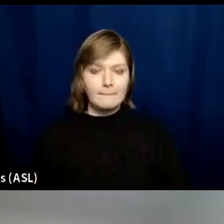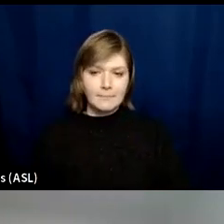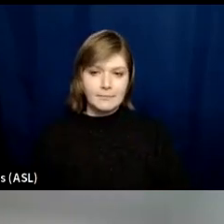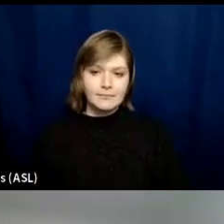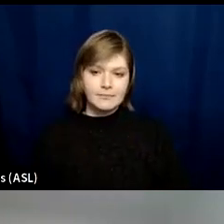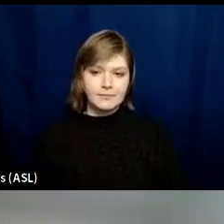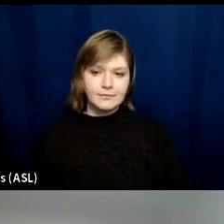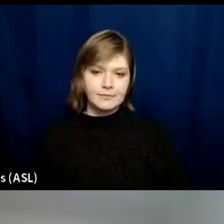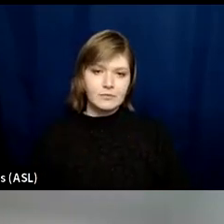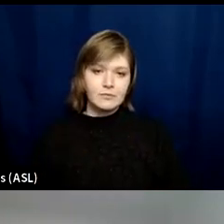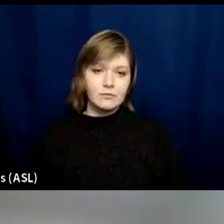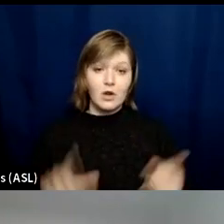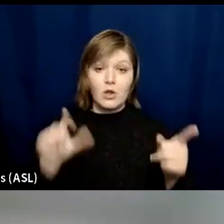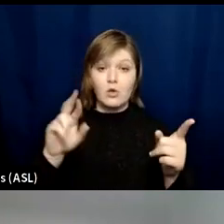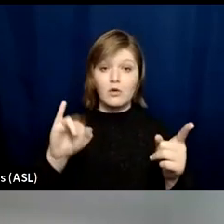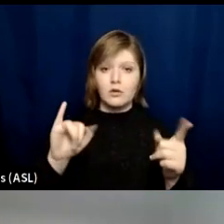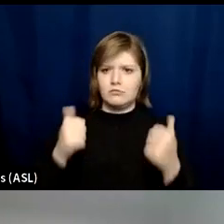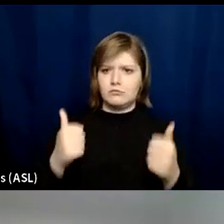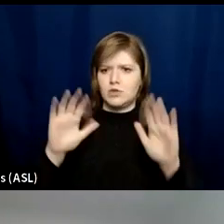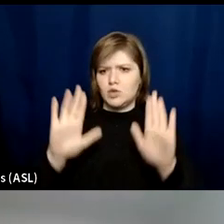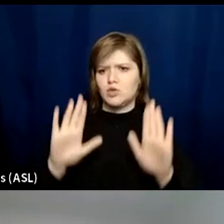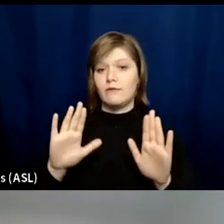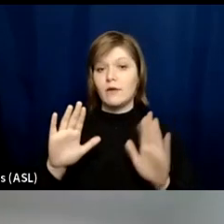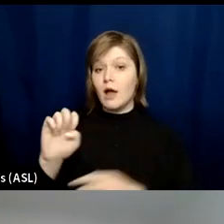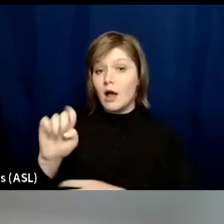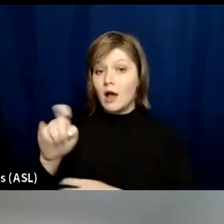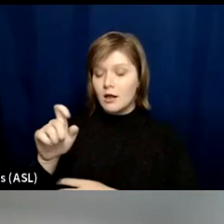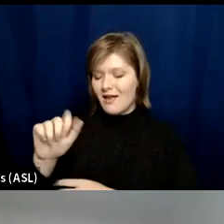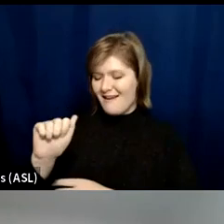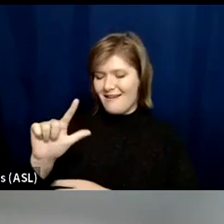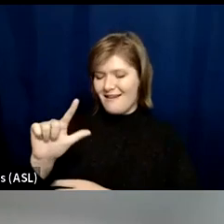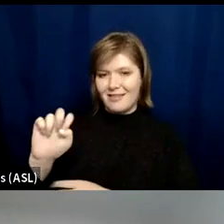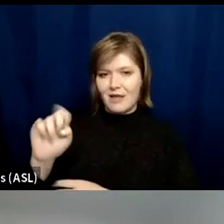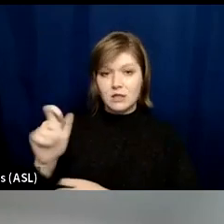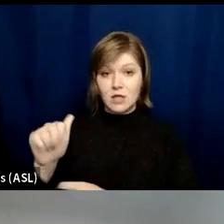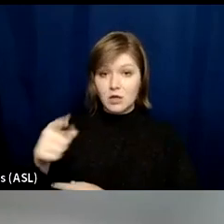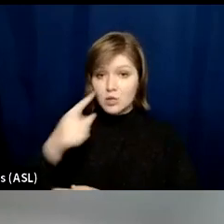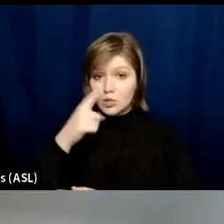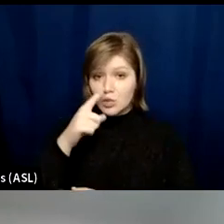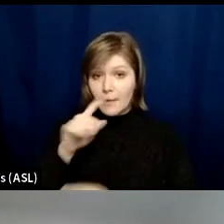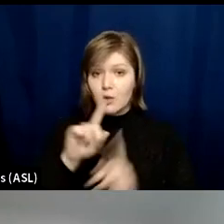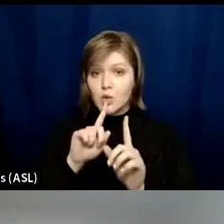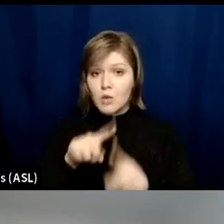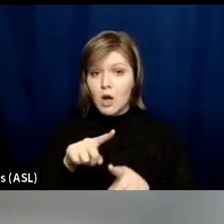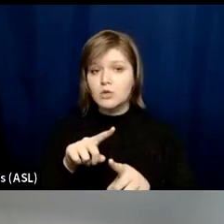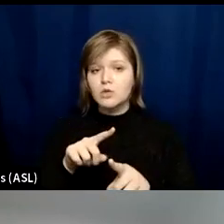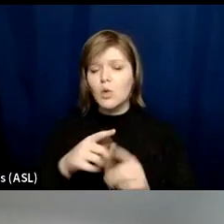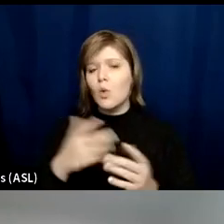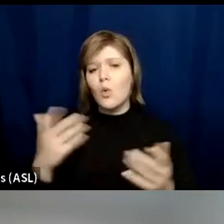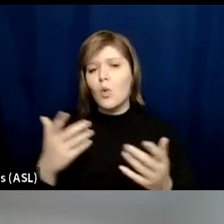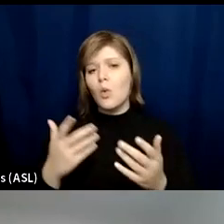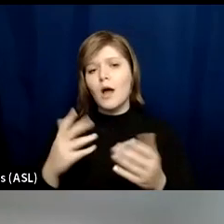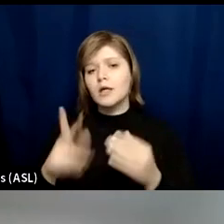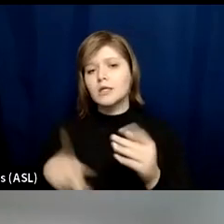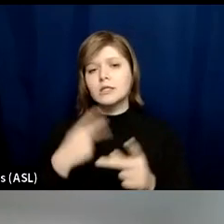Adam, do you want to talk about our system for homeless families? ADAM Adam, do you want to talk about our system for homeless families? ADAM